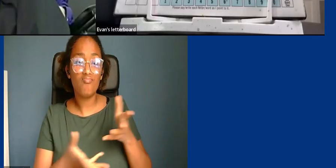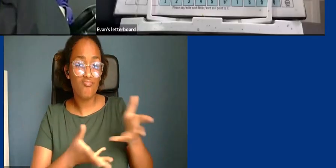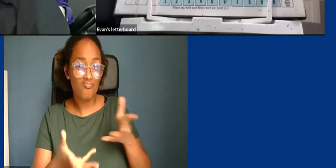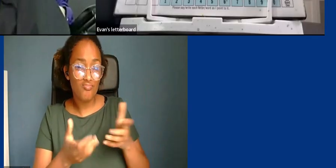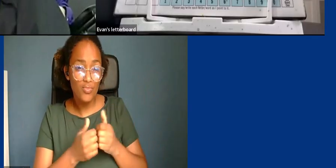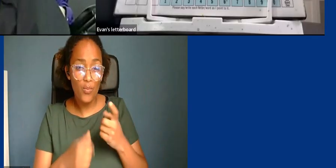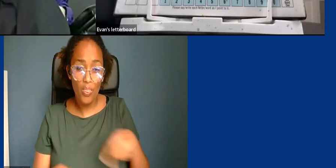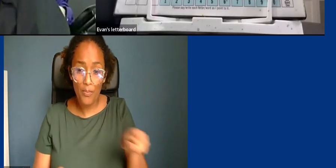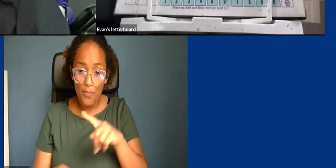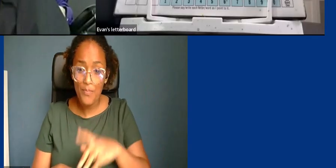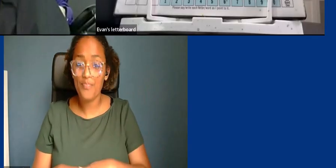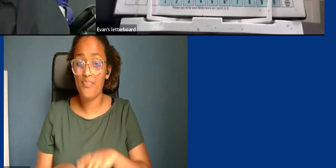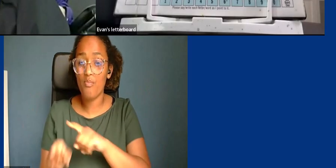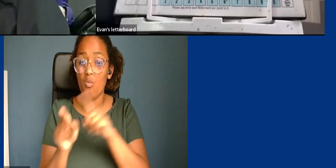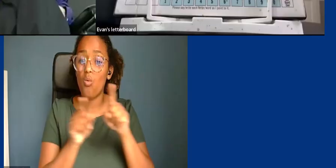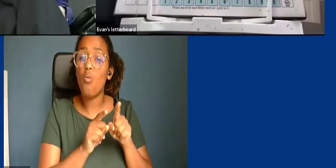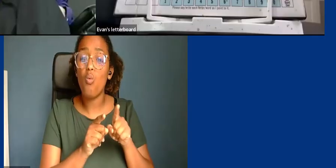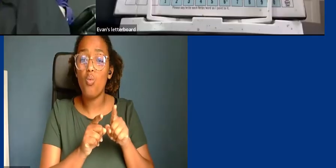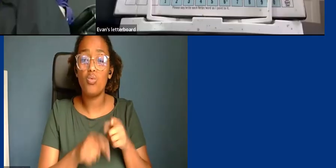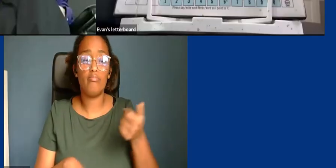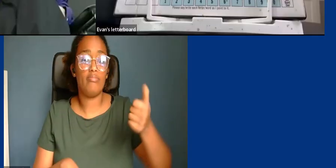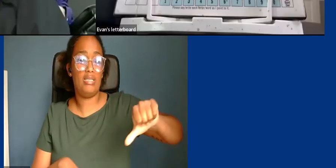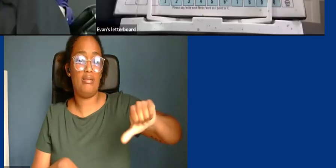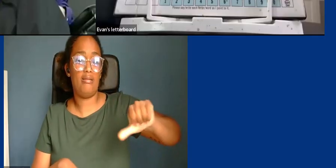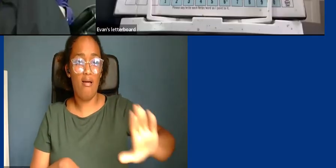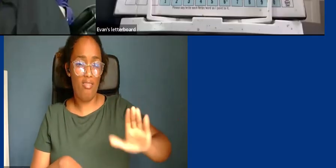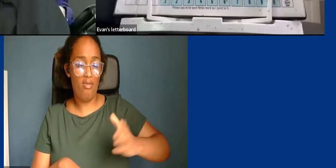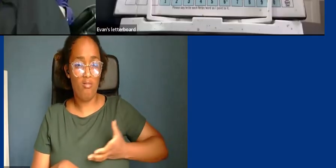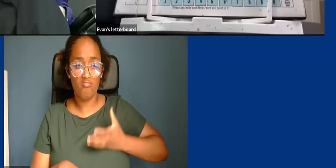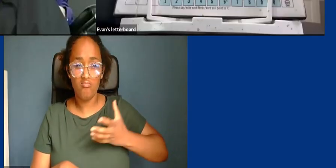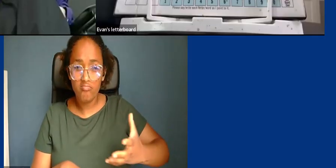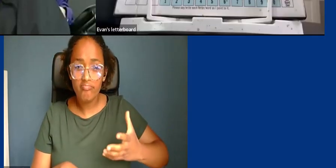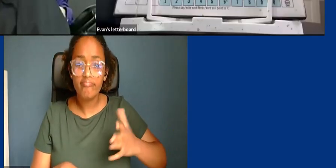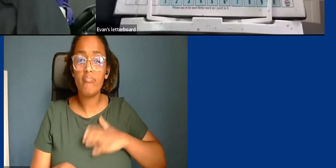and both forced people with disabilities into